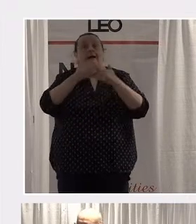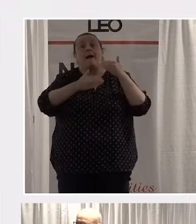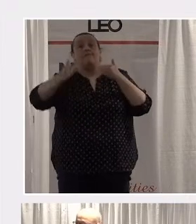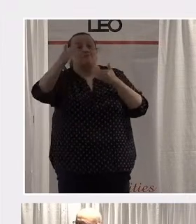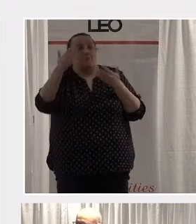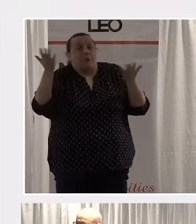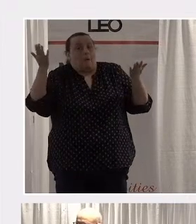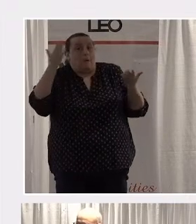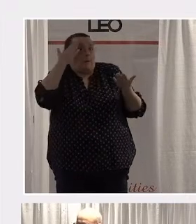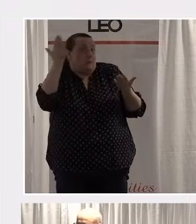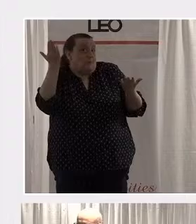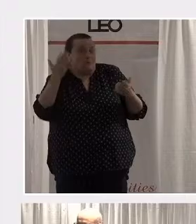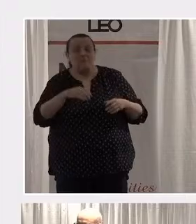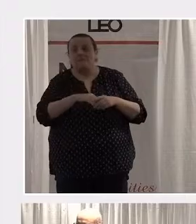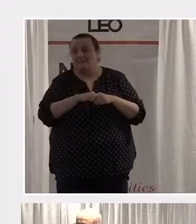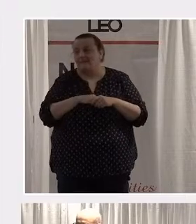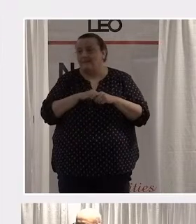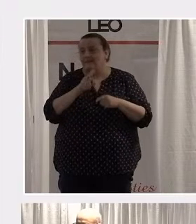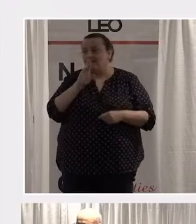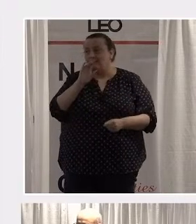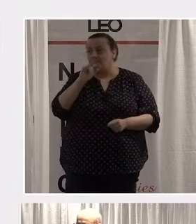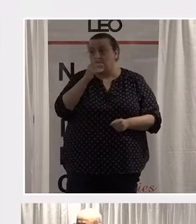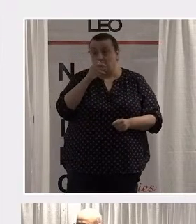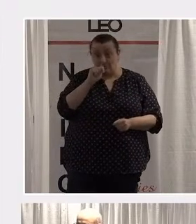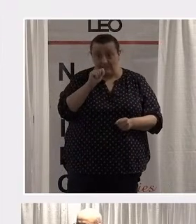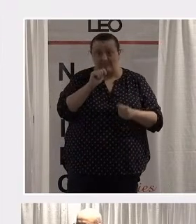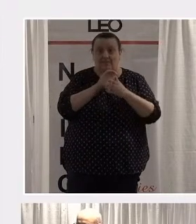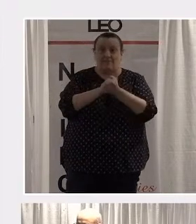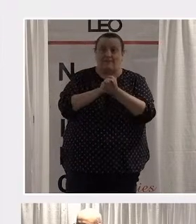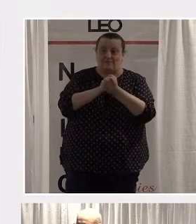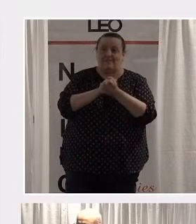BRIDGET, CONGRATULATIONS AND THE SMITH FAMILY